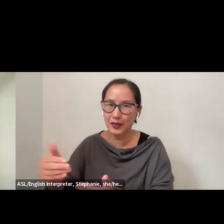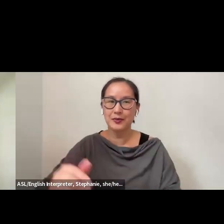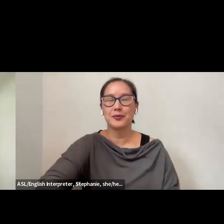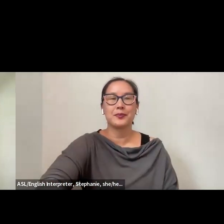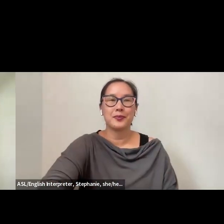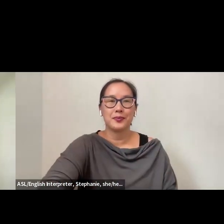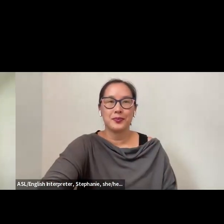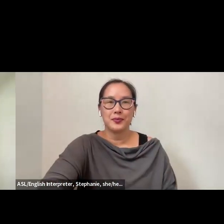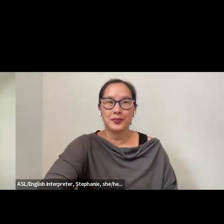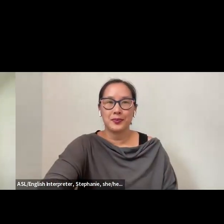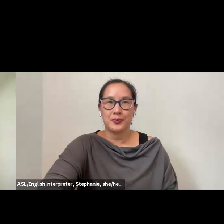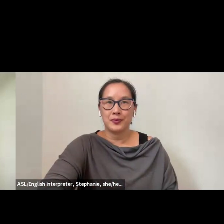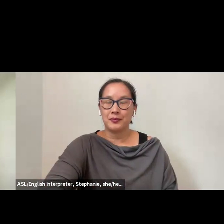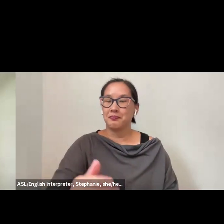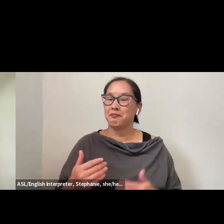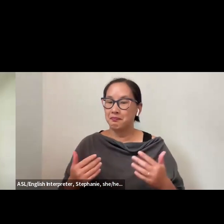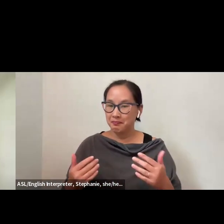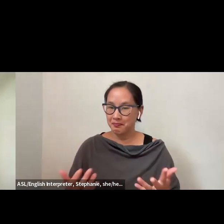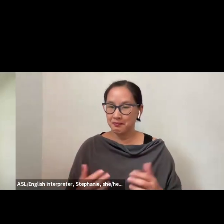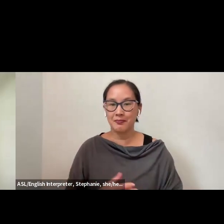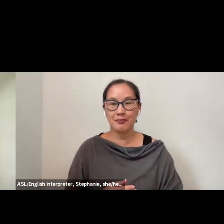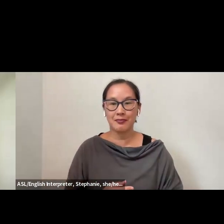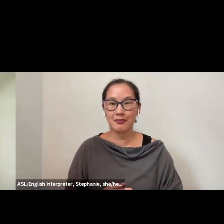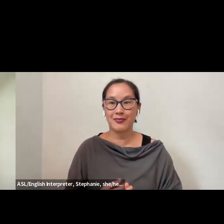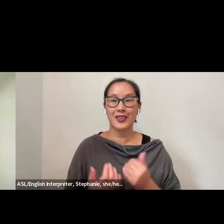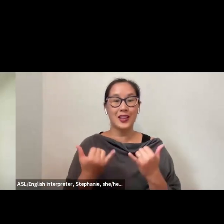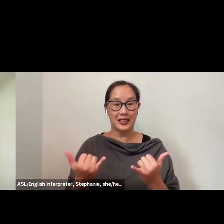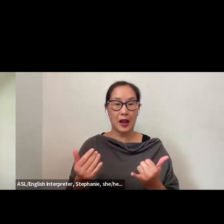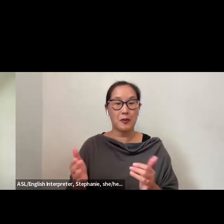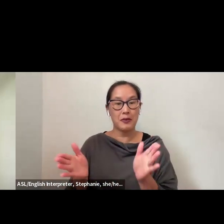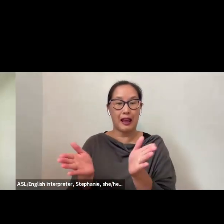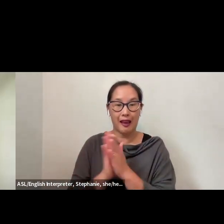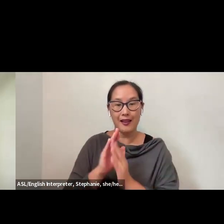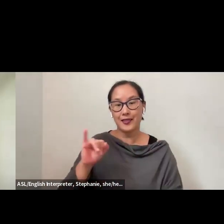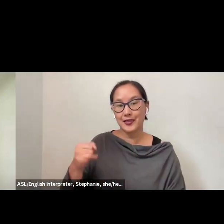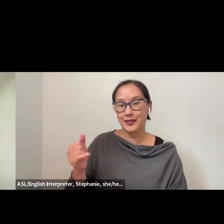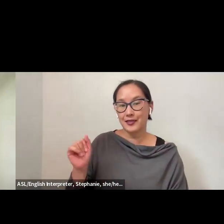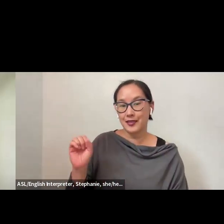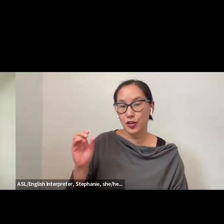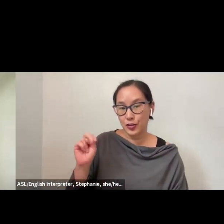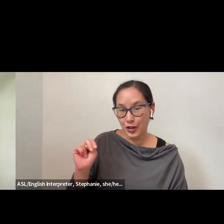So without further ado, I'd like to ask Jason DaSilva